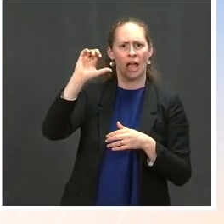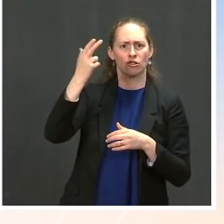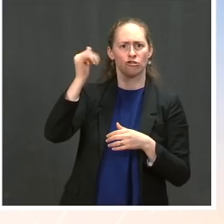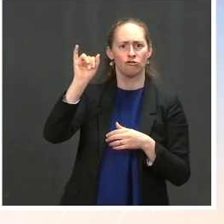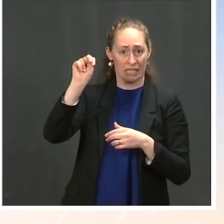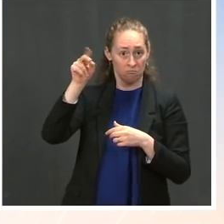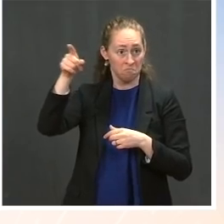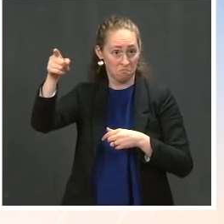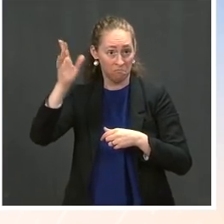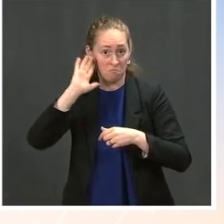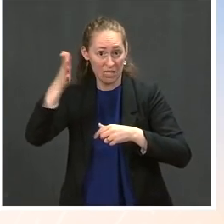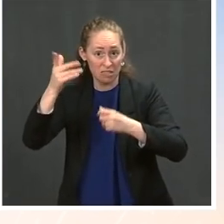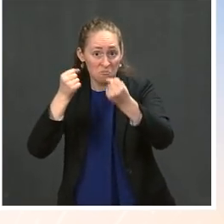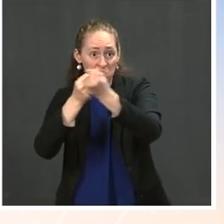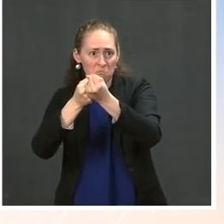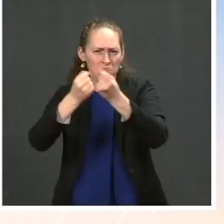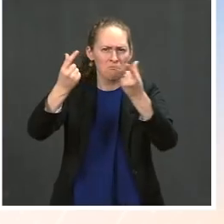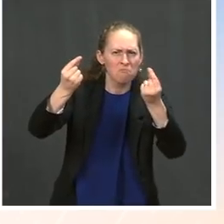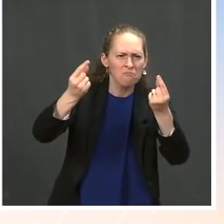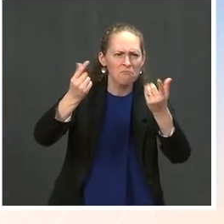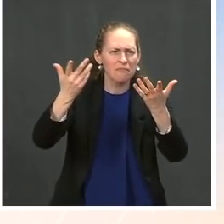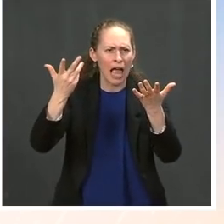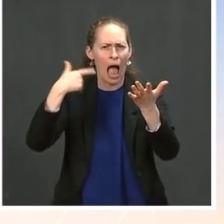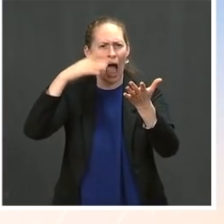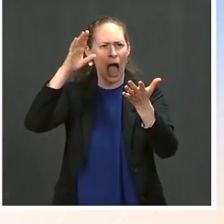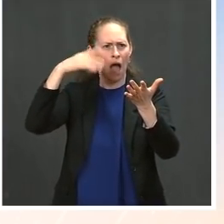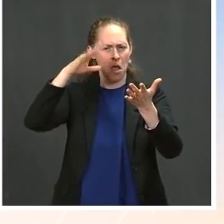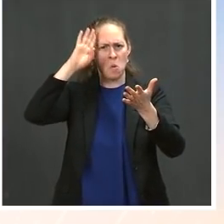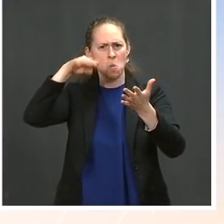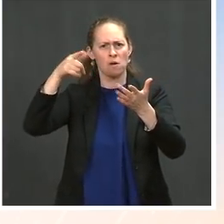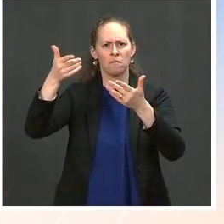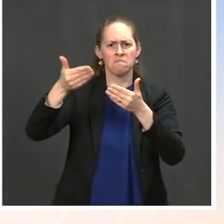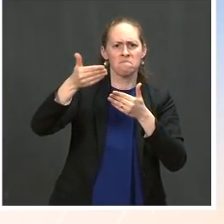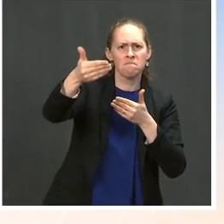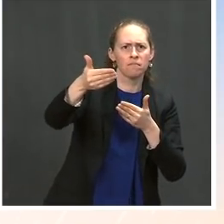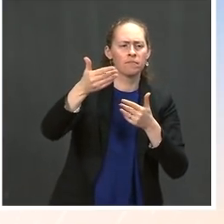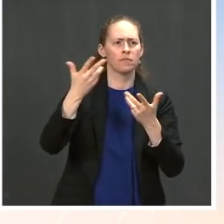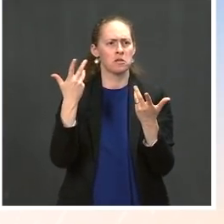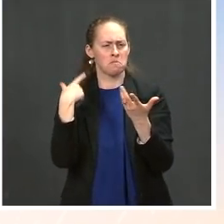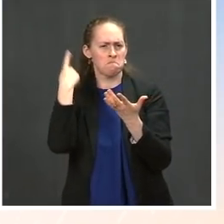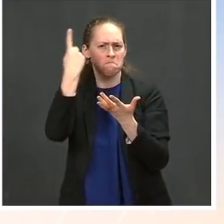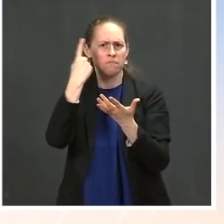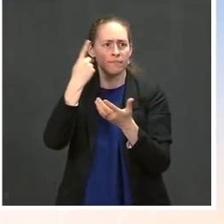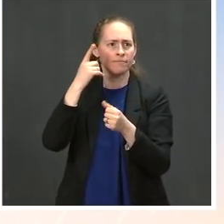but I think we got a conversation in the works. The Press: And he, of course, has an issue with the corporate tax rate going to 28 percent.